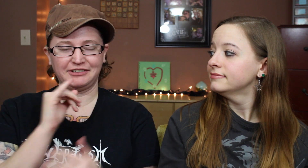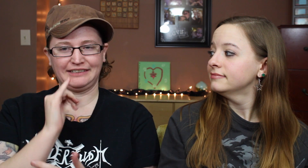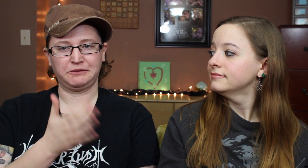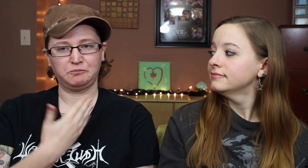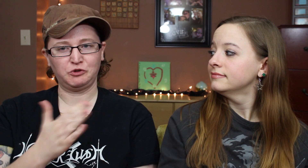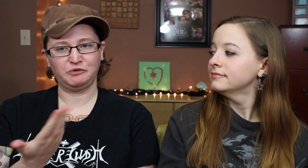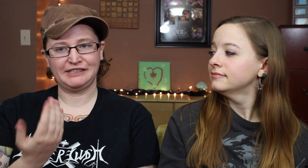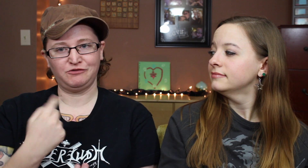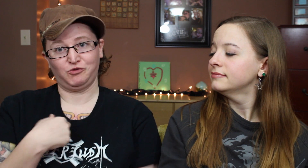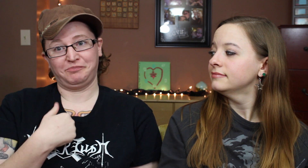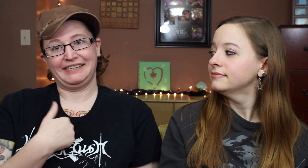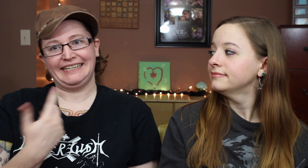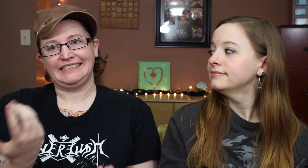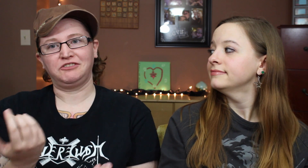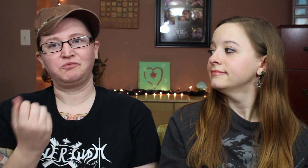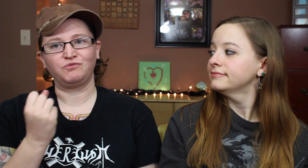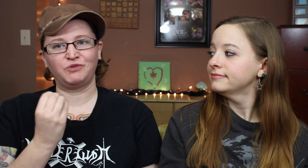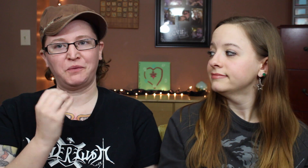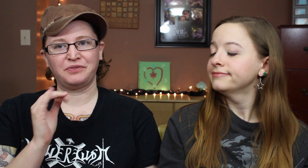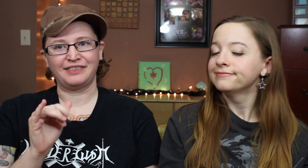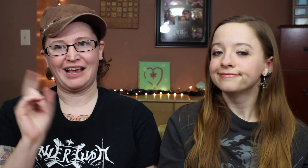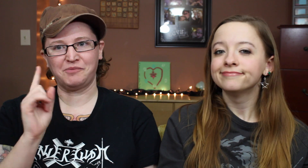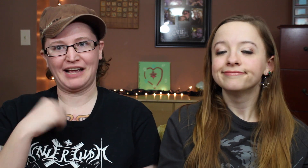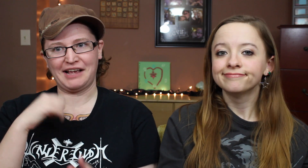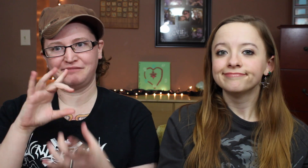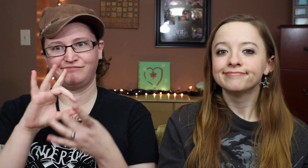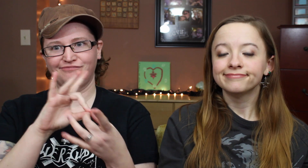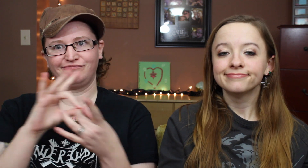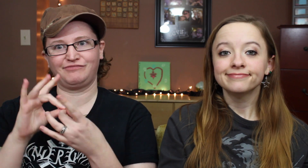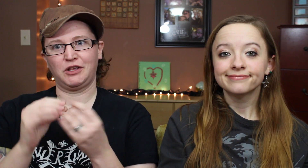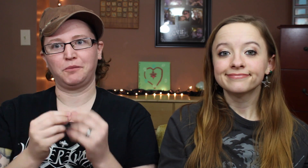that I had to sound was through music, at least for myself.